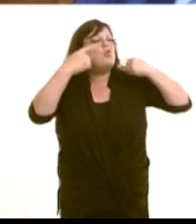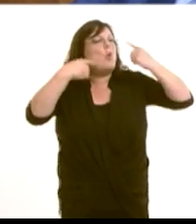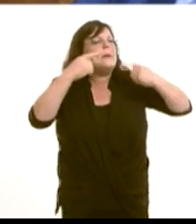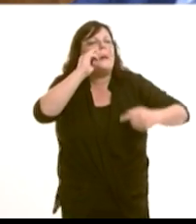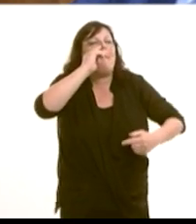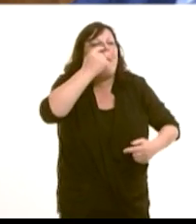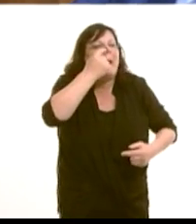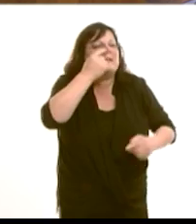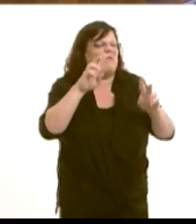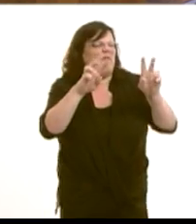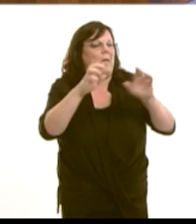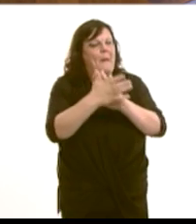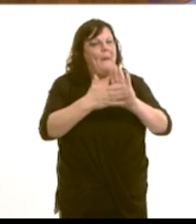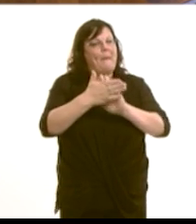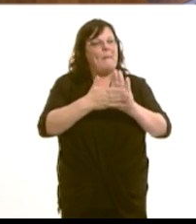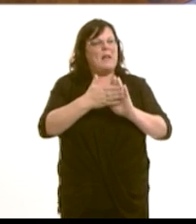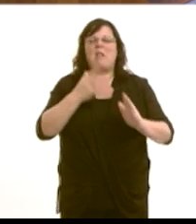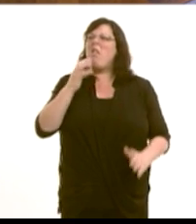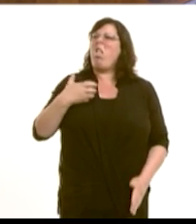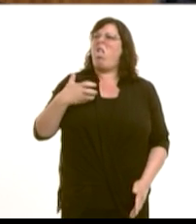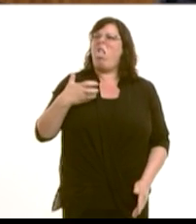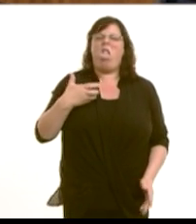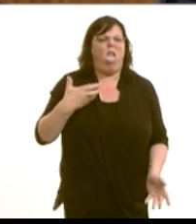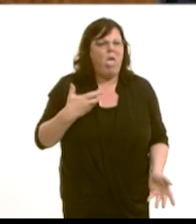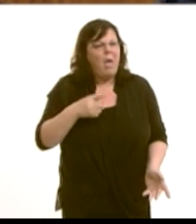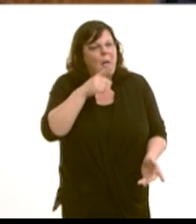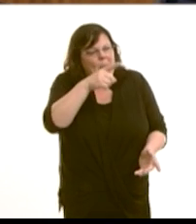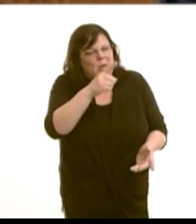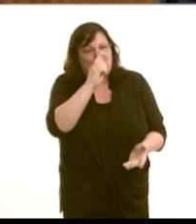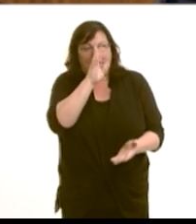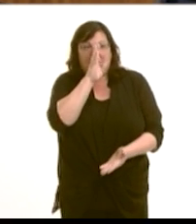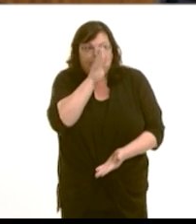somehow he can get away from the fact that he has failed the people of Wales today by